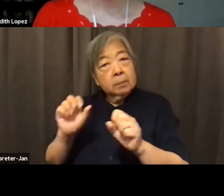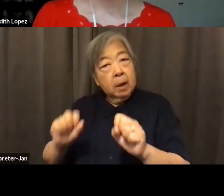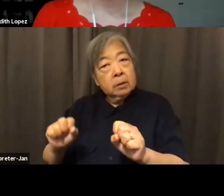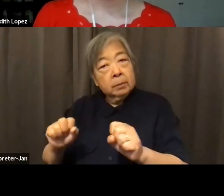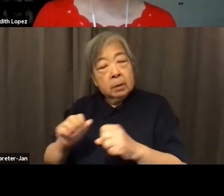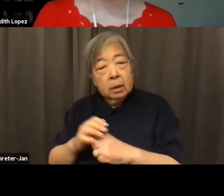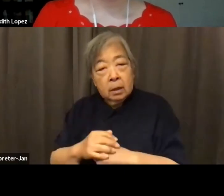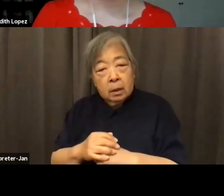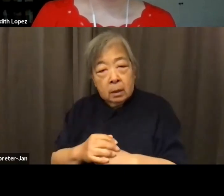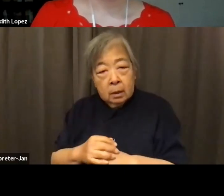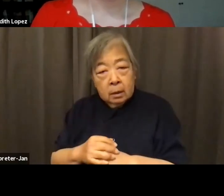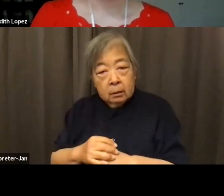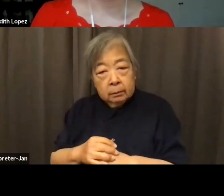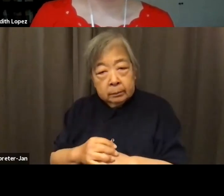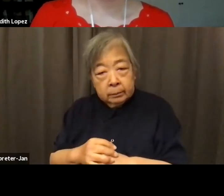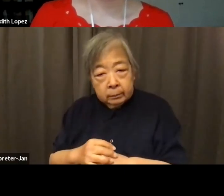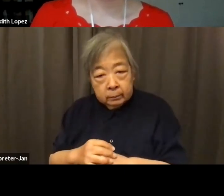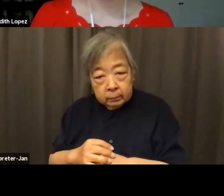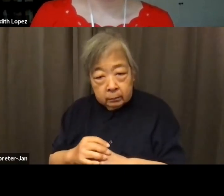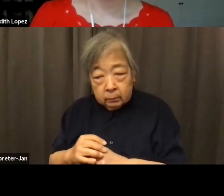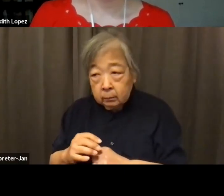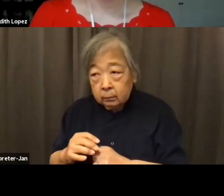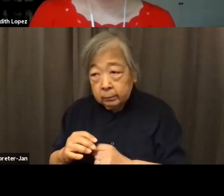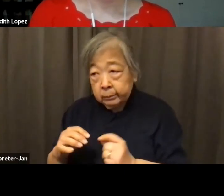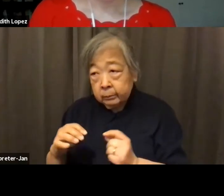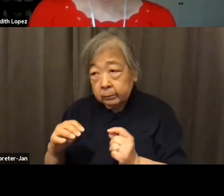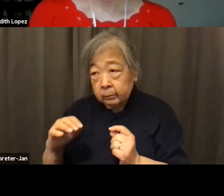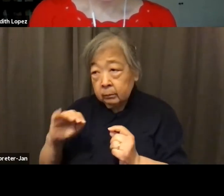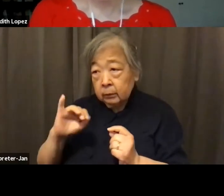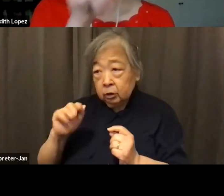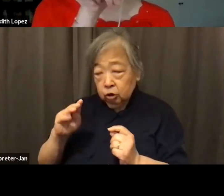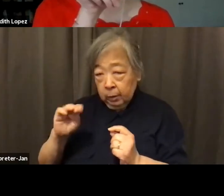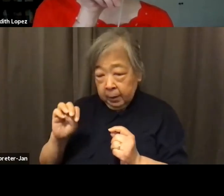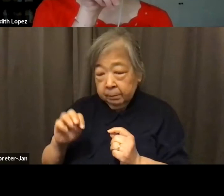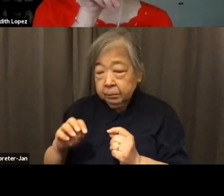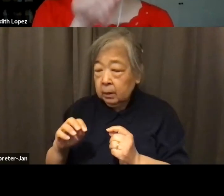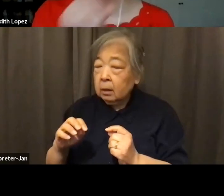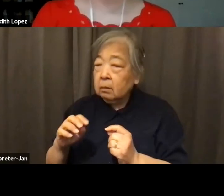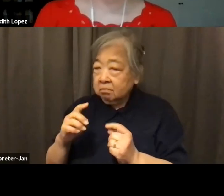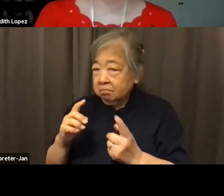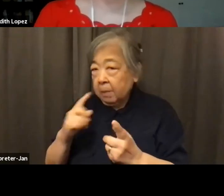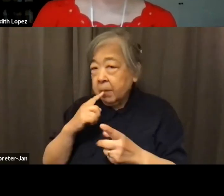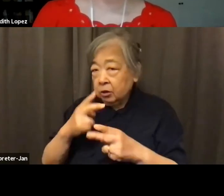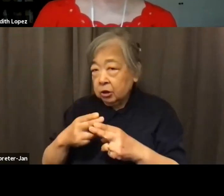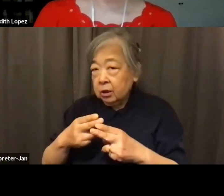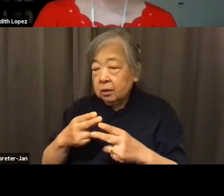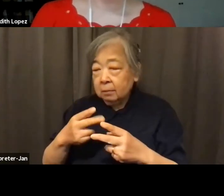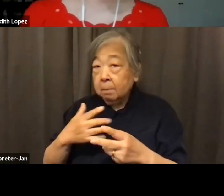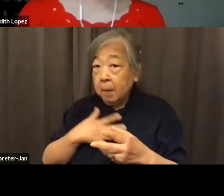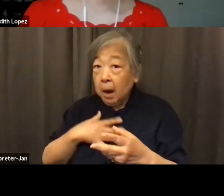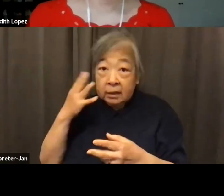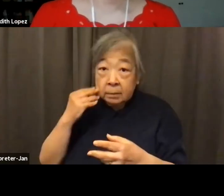Yeah, and as I'd mentioned, my experiences were as a student, domestically